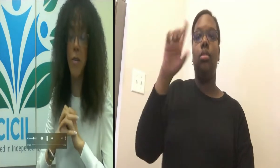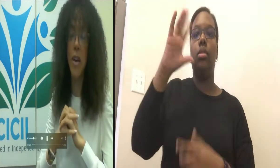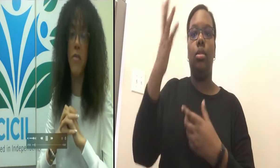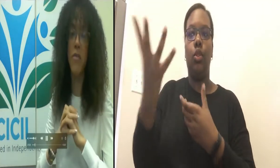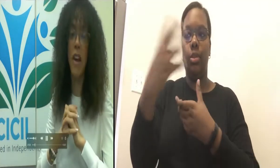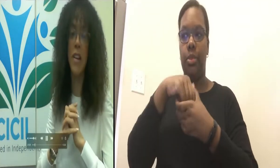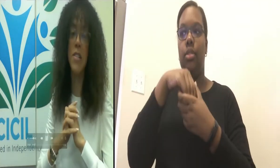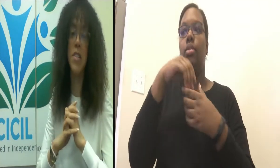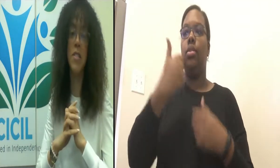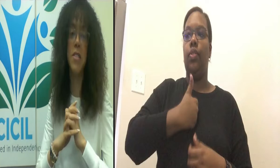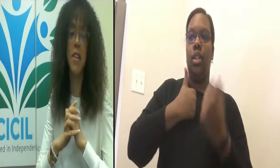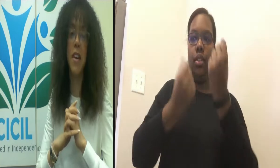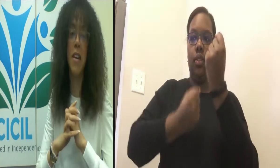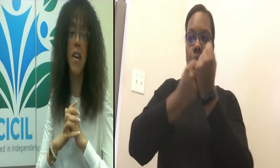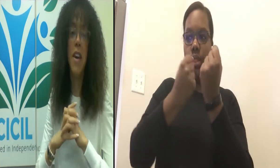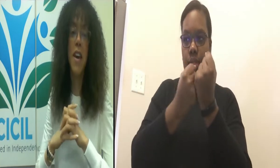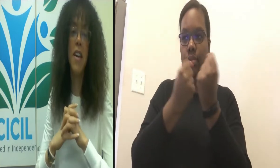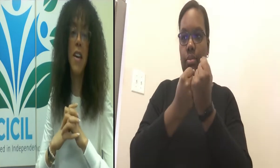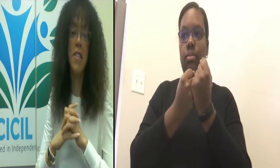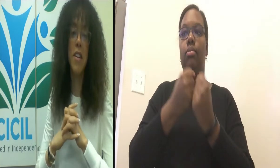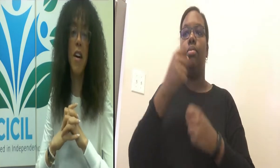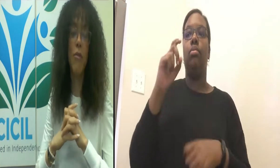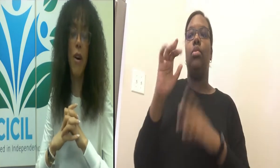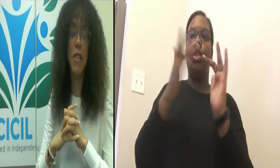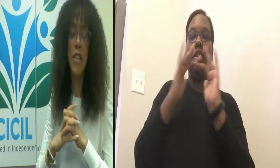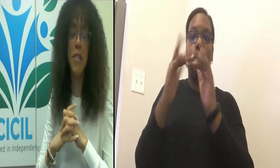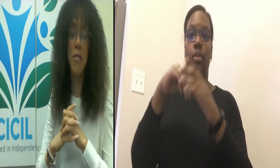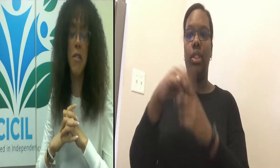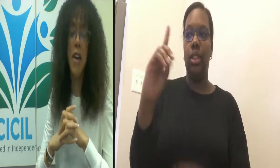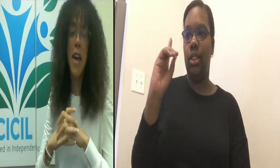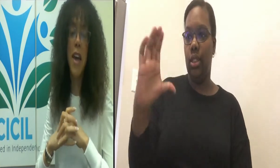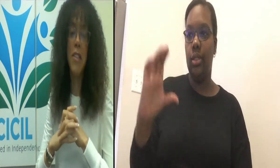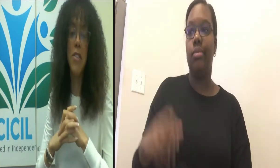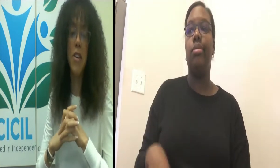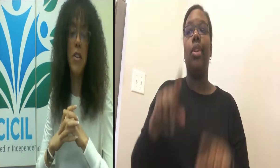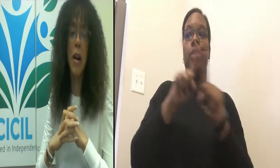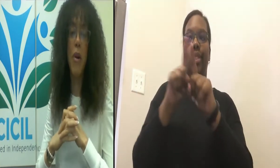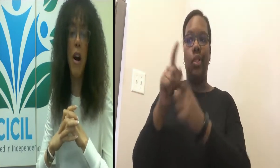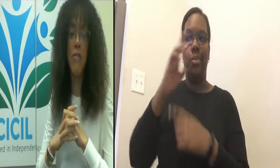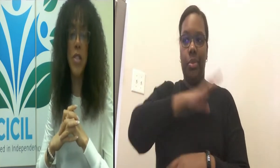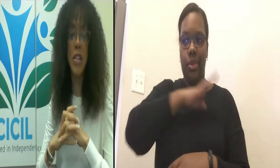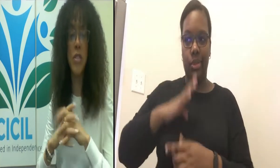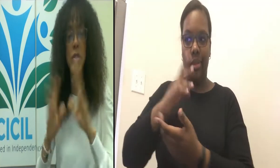about this titillating subject and it is titillating. I know that Finance tends to get